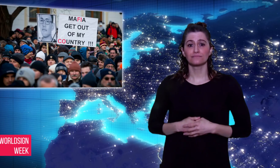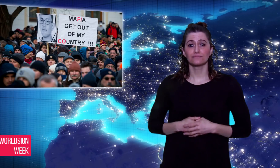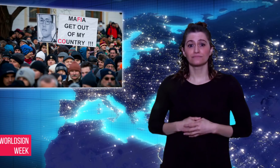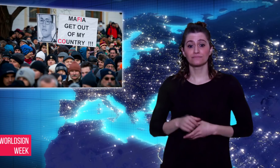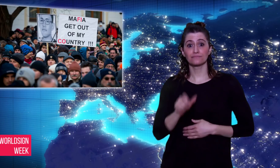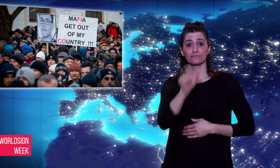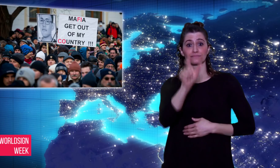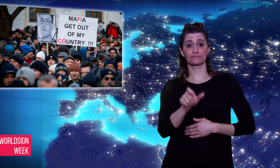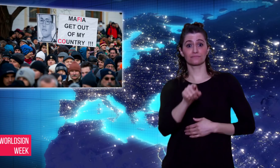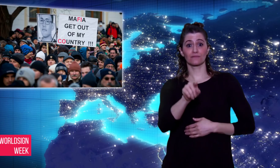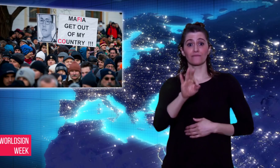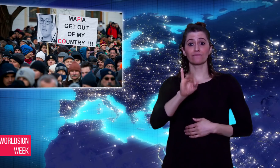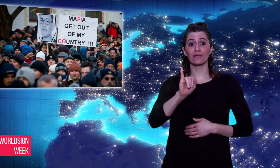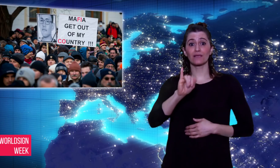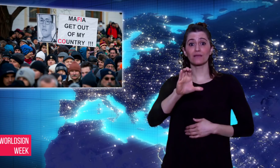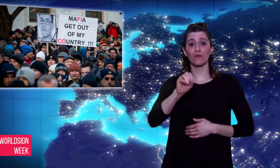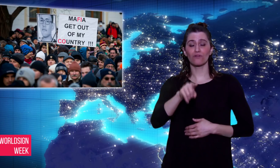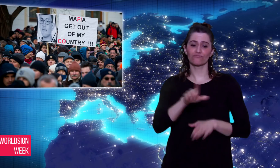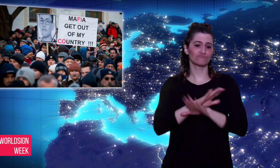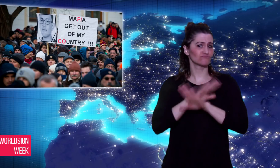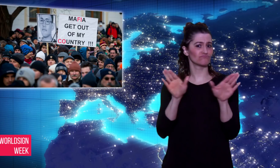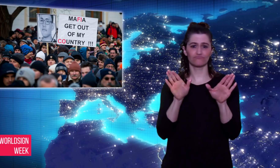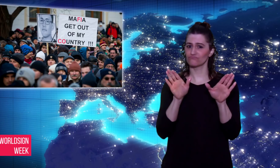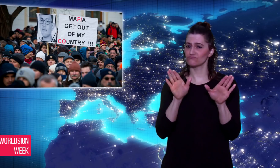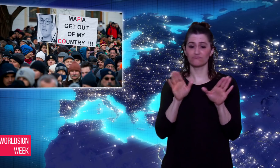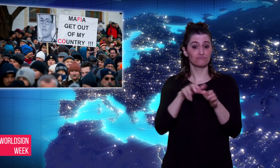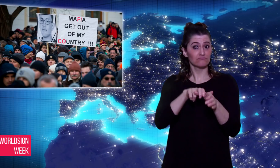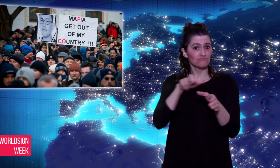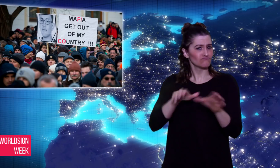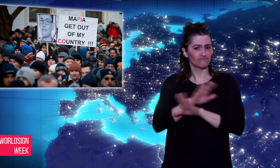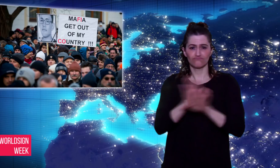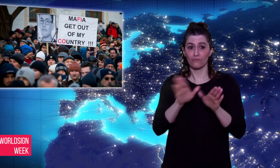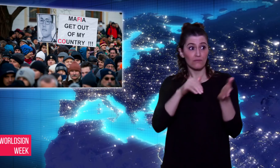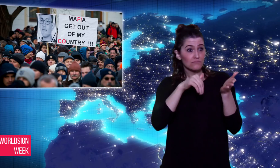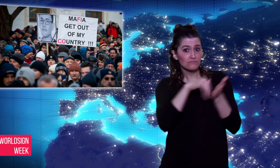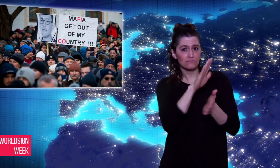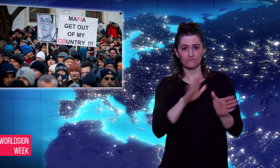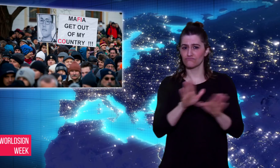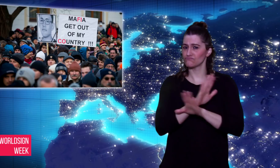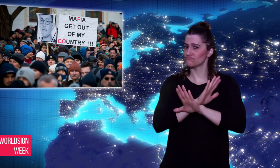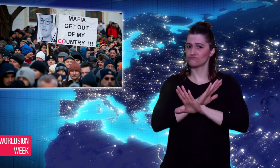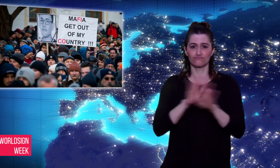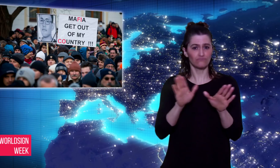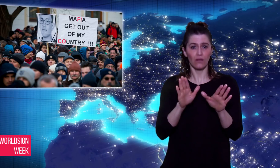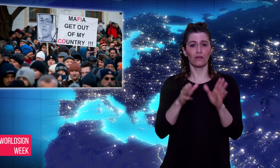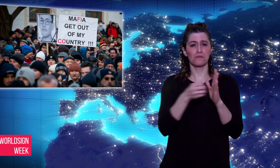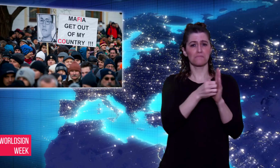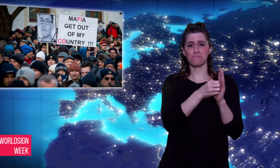Minister, another ally of Fico. Fico